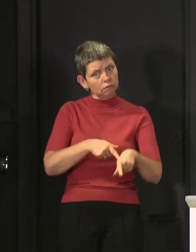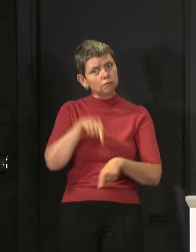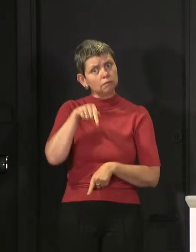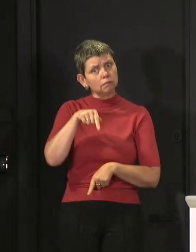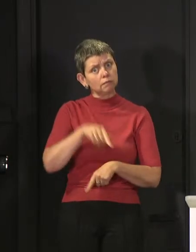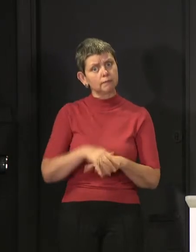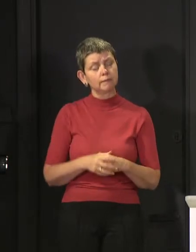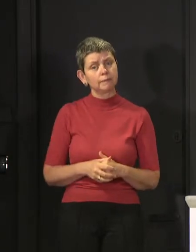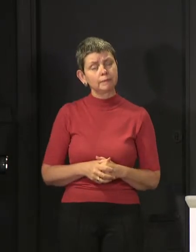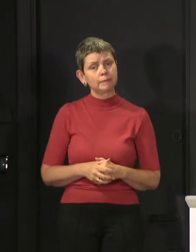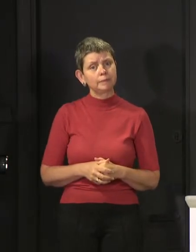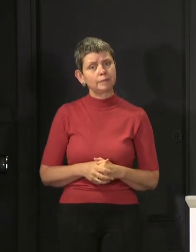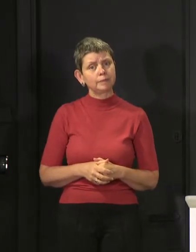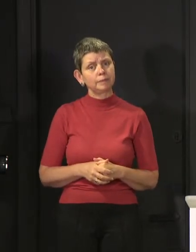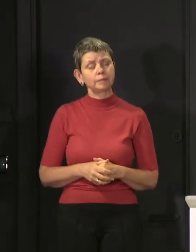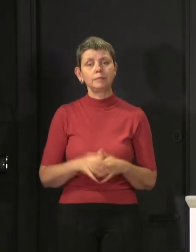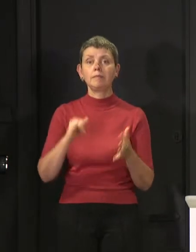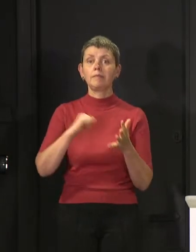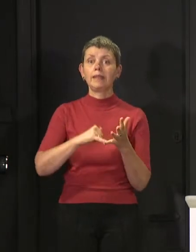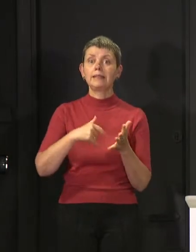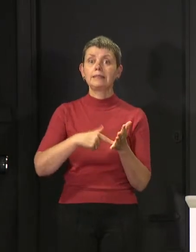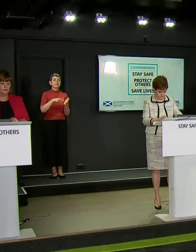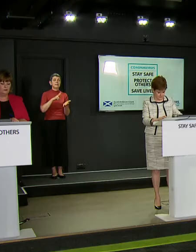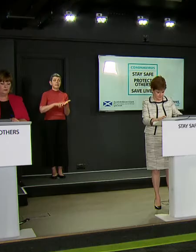Louise Scott from STV.